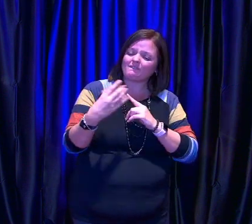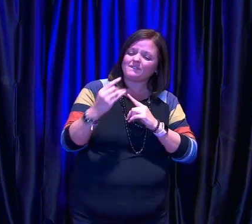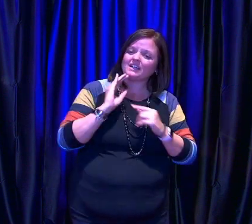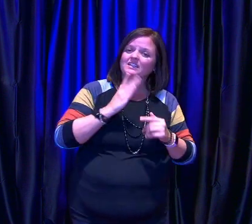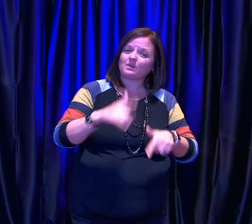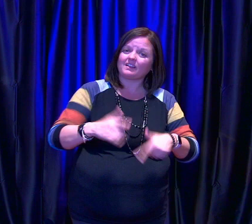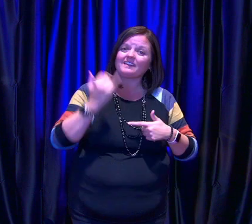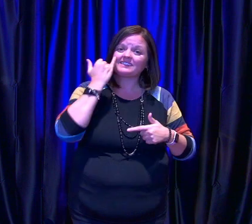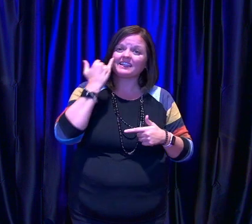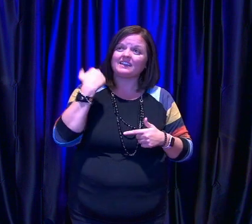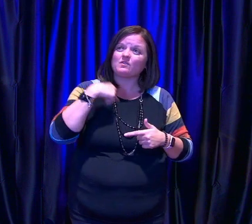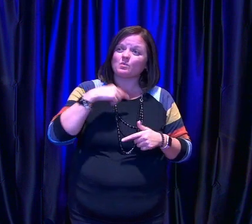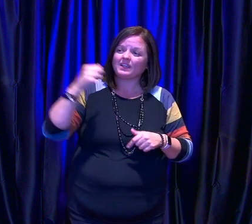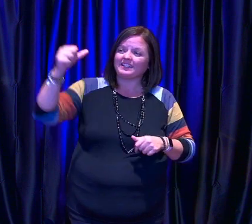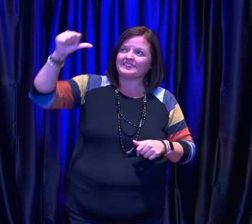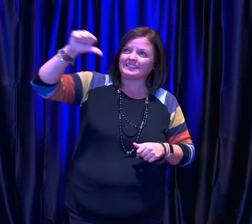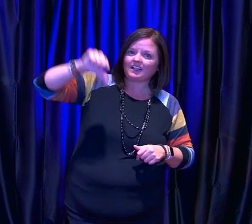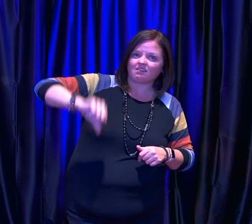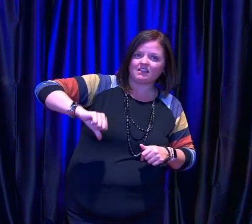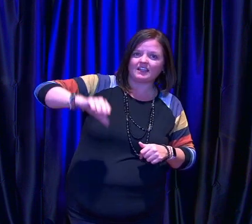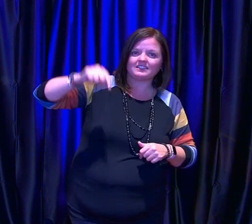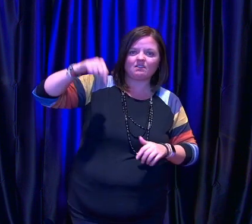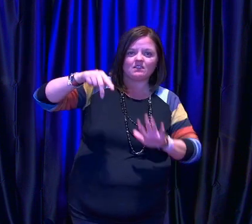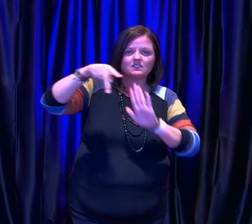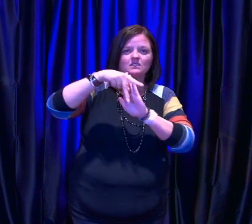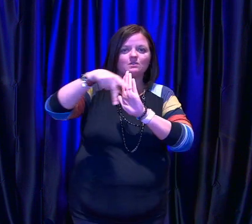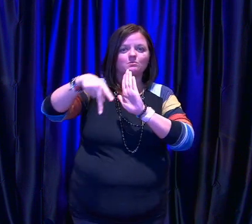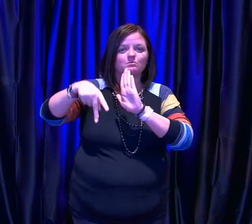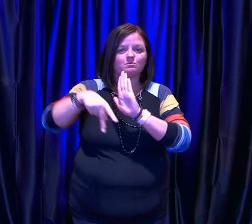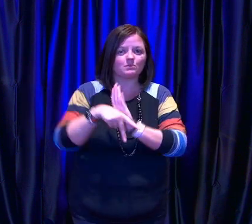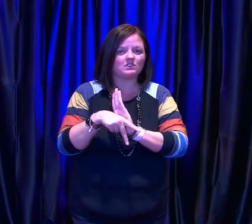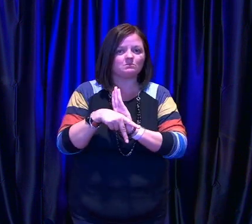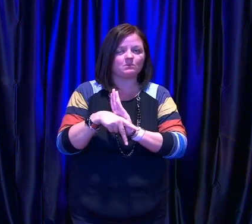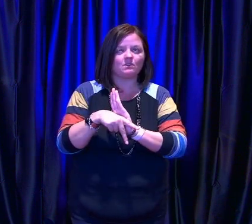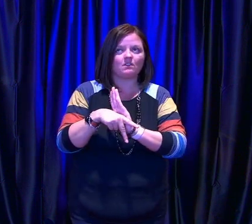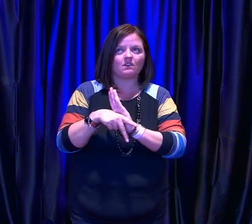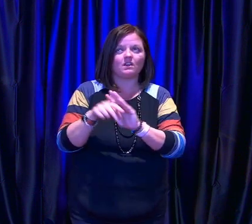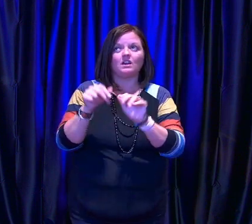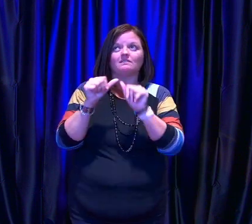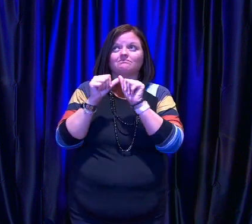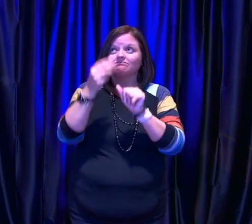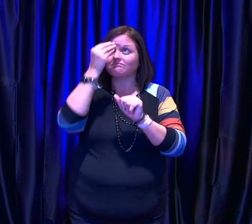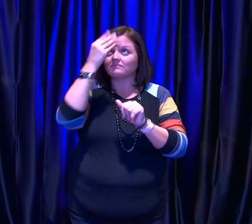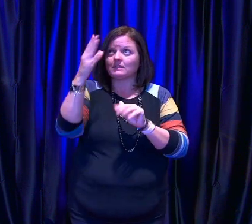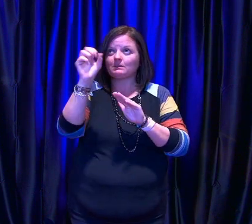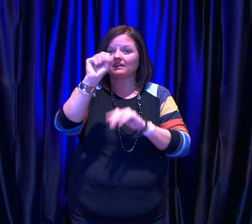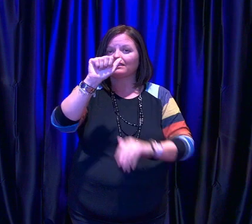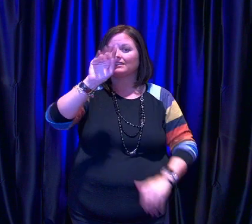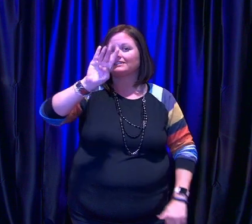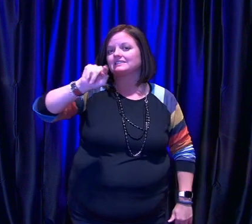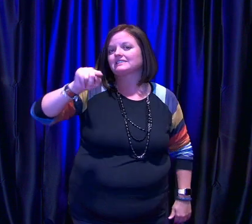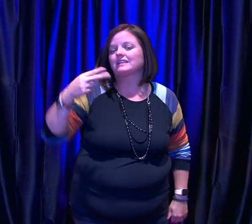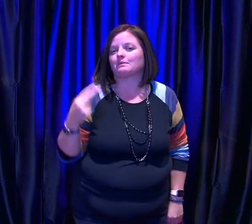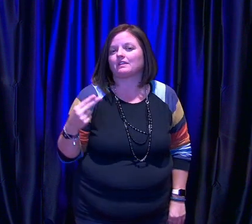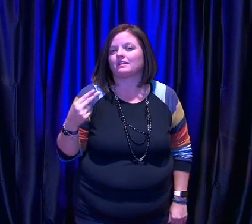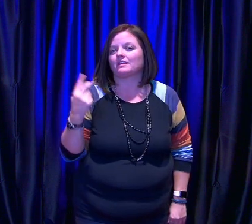if we neglect this principle of keeping the sabbath something else that as you